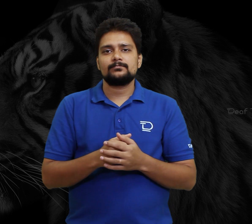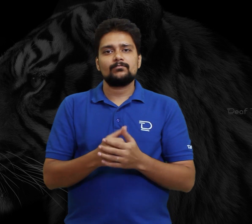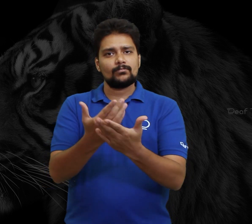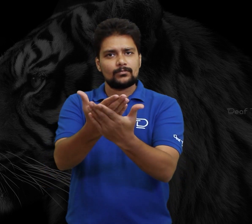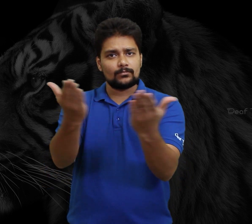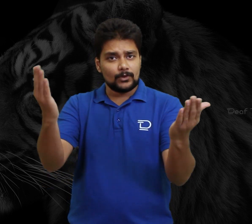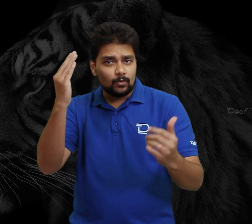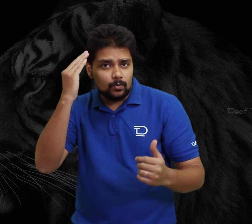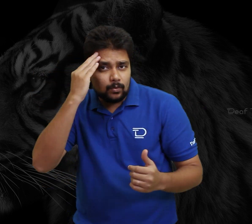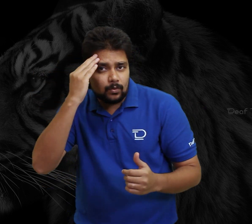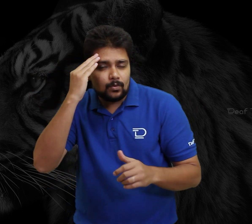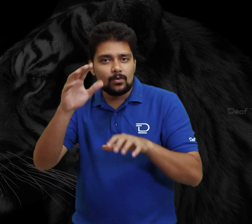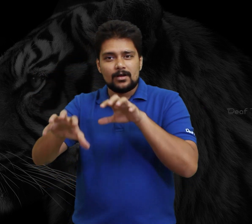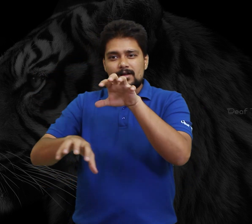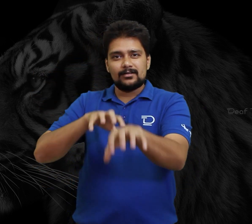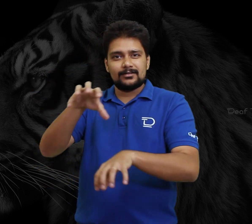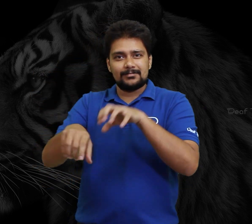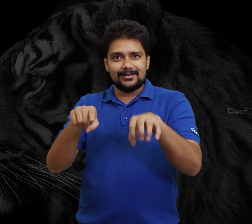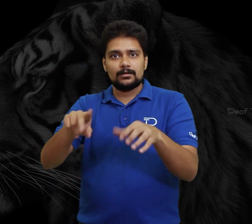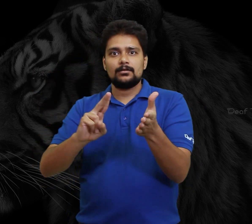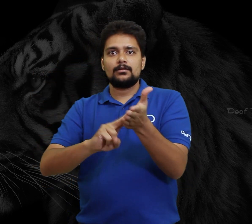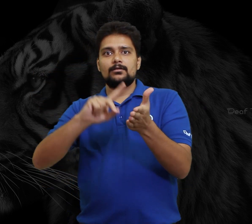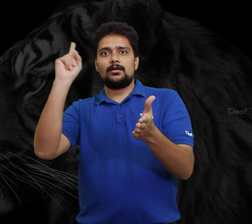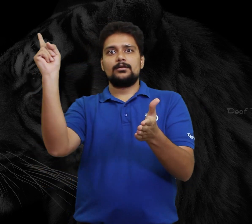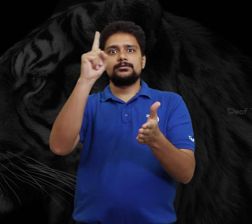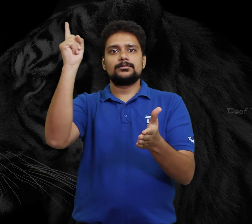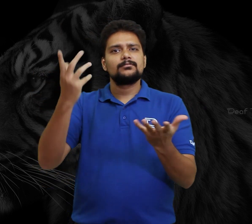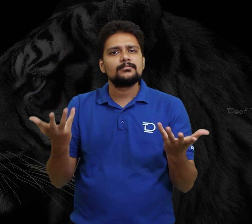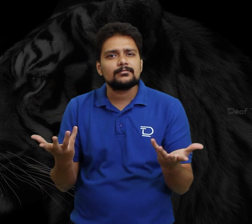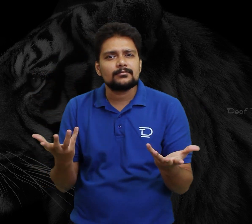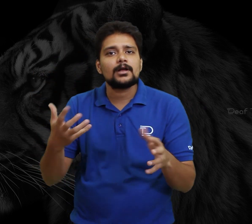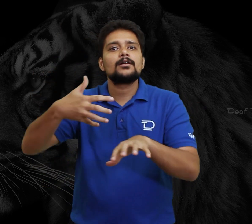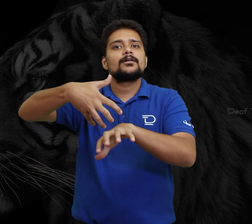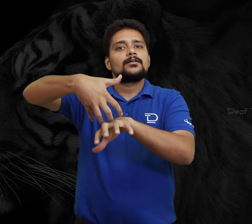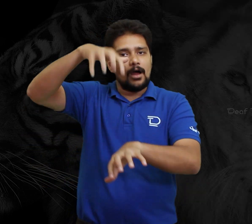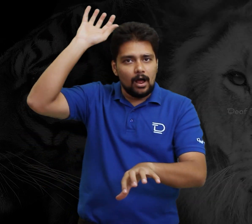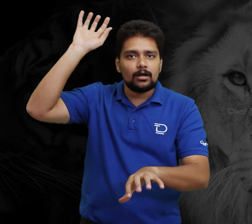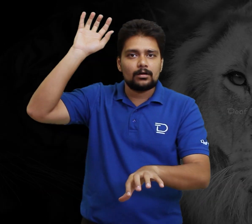Did you know that lions are our national animal?